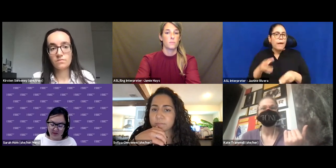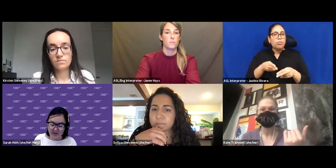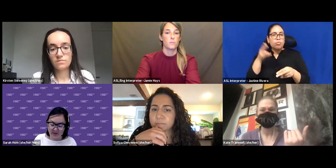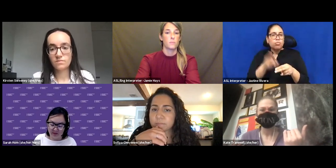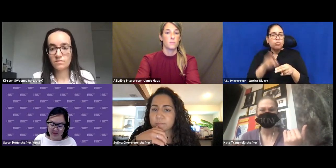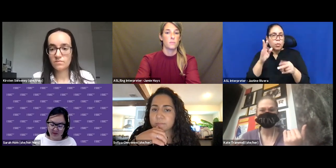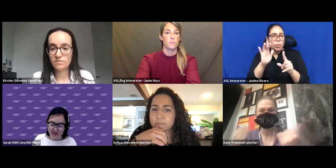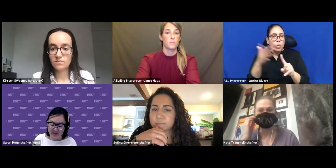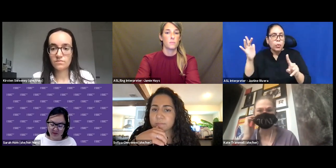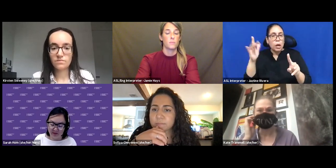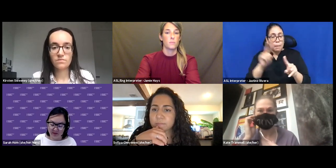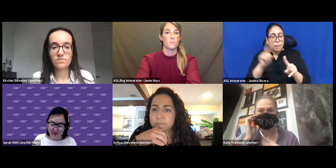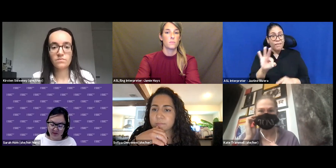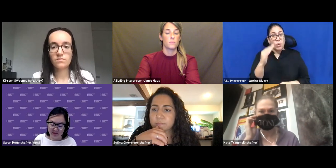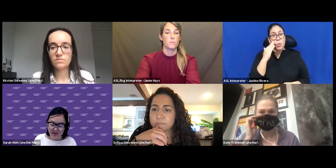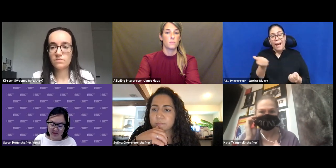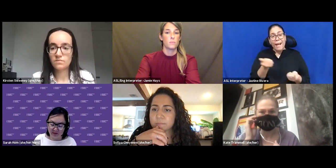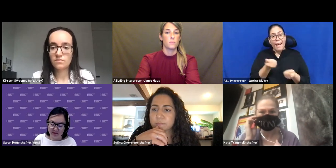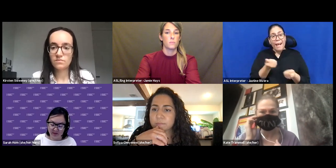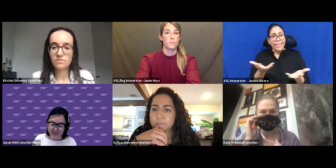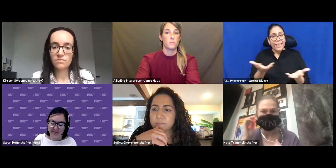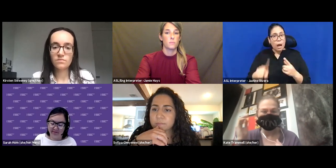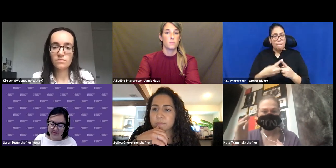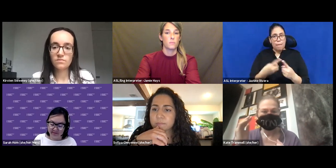know anything about the disability education space, is